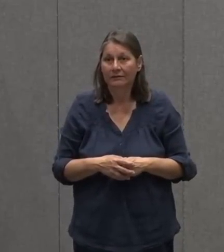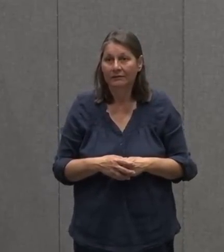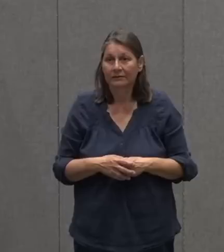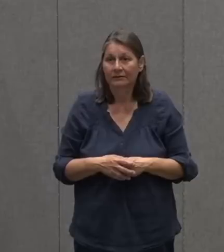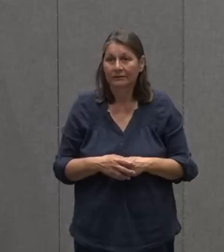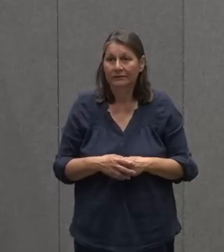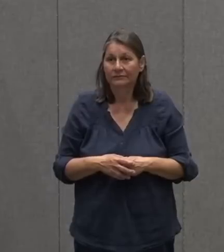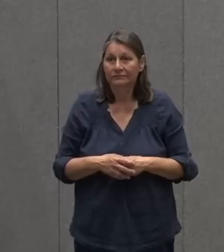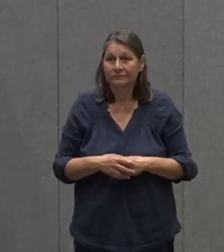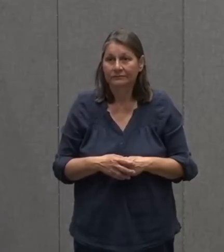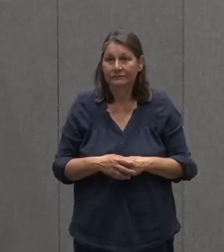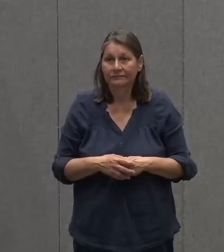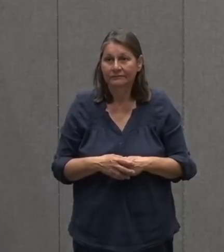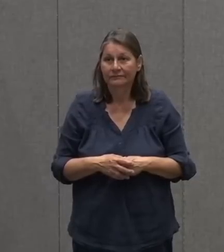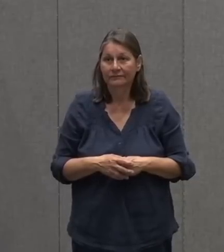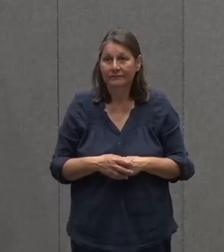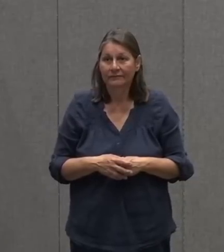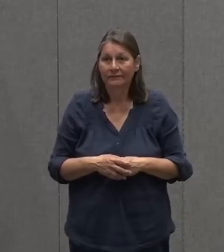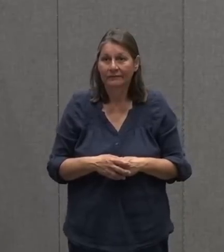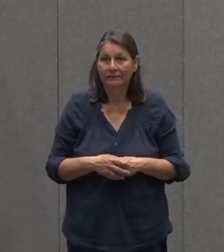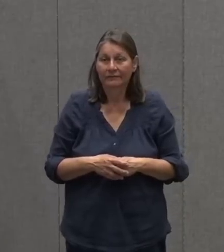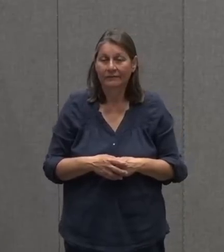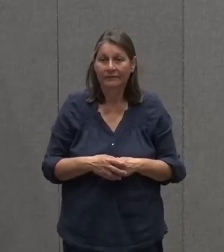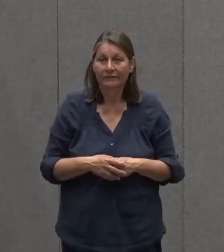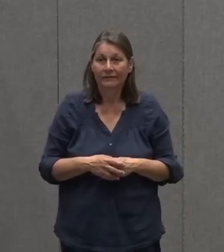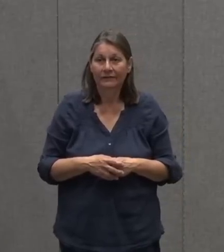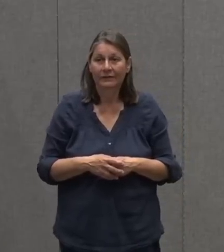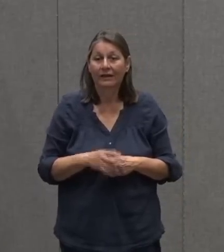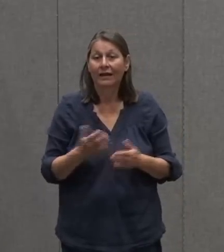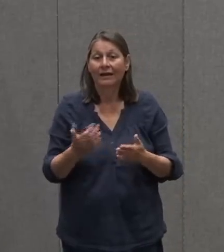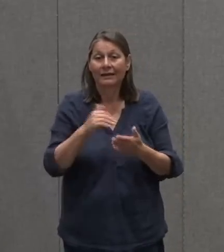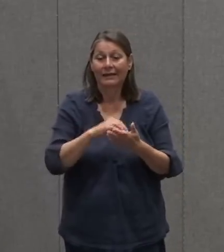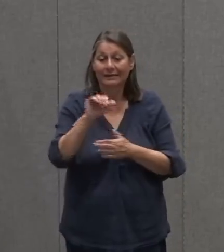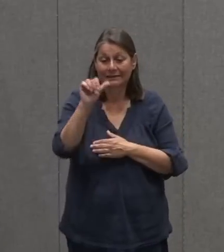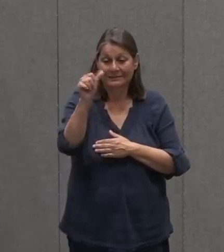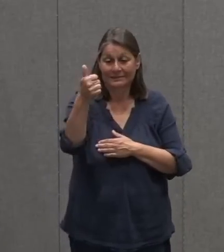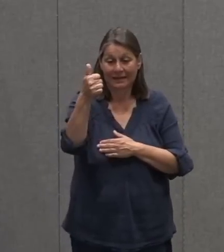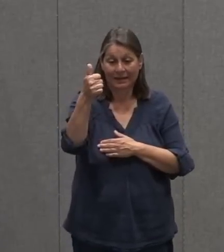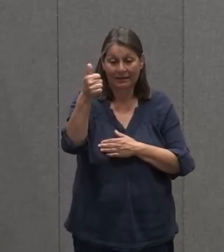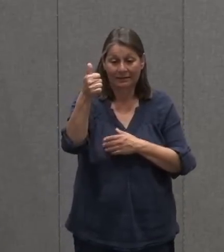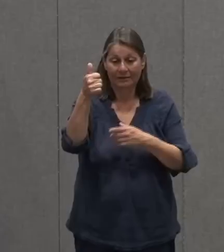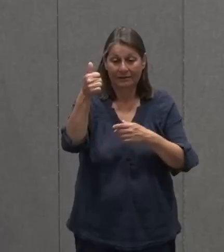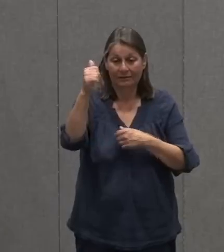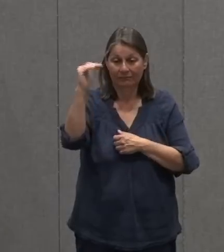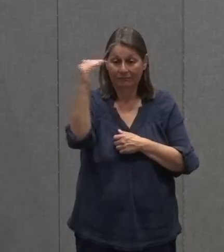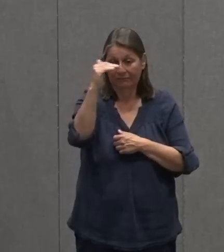are reading books than playing the board games. So, what we're really trying to figure out